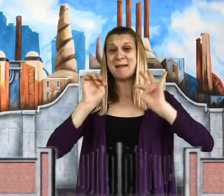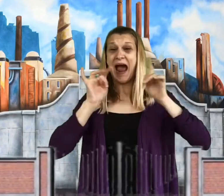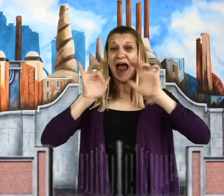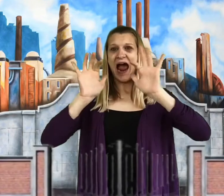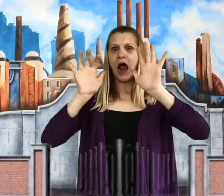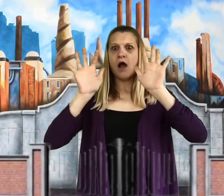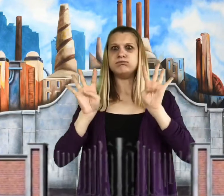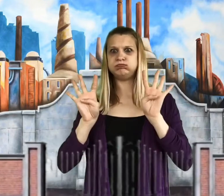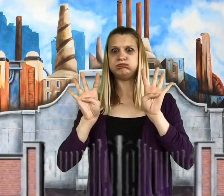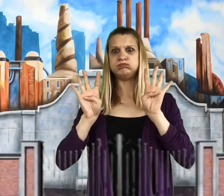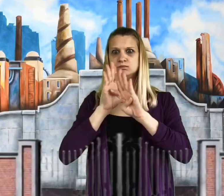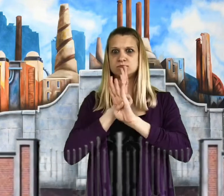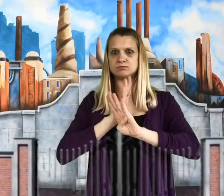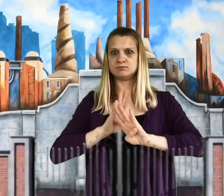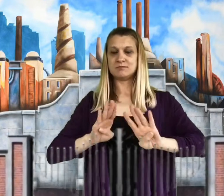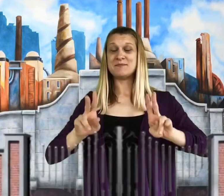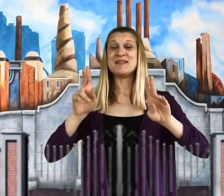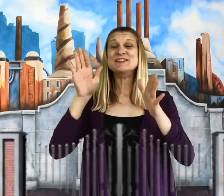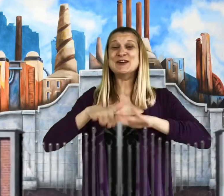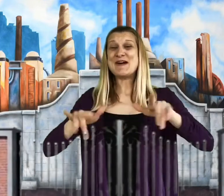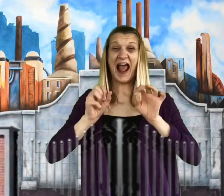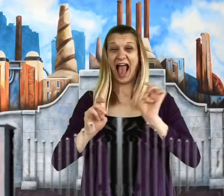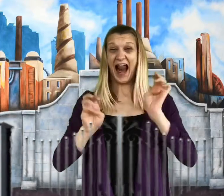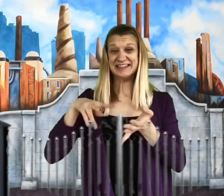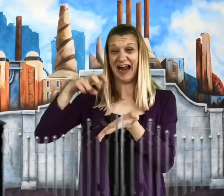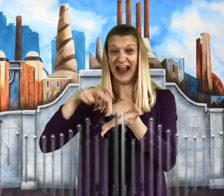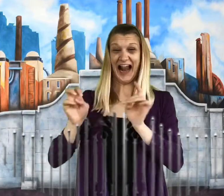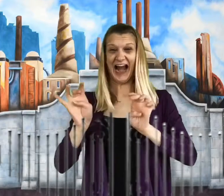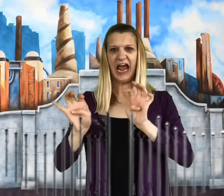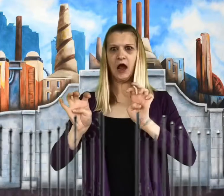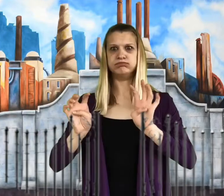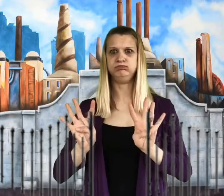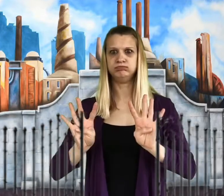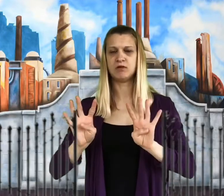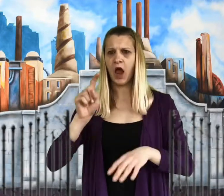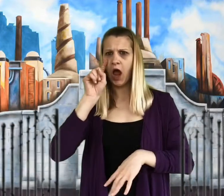The crowd became suddenly silent. The children stopped jumping about.